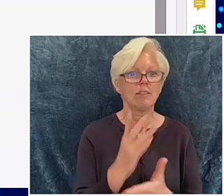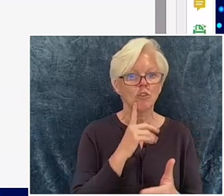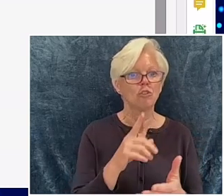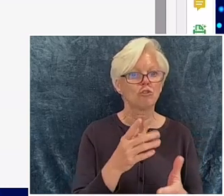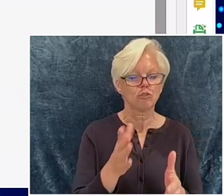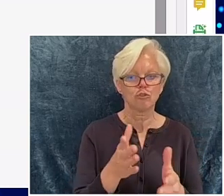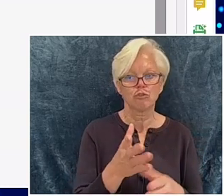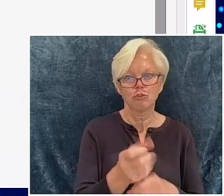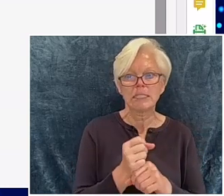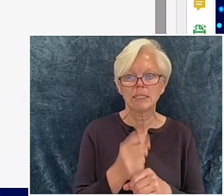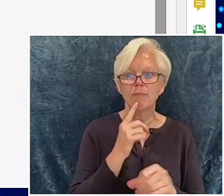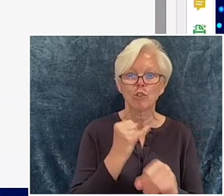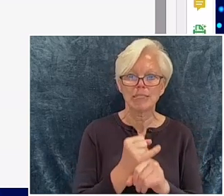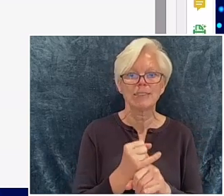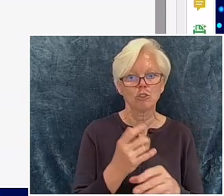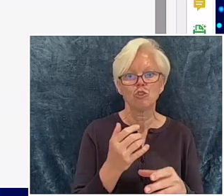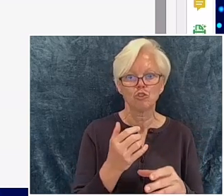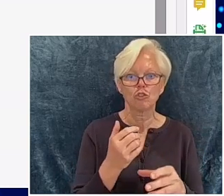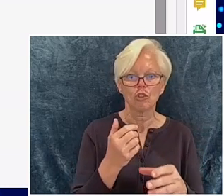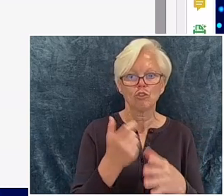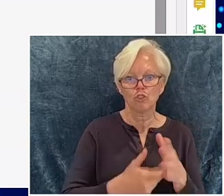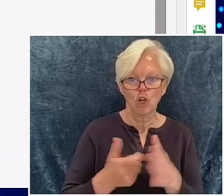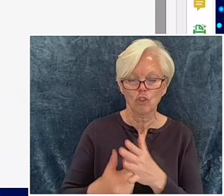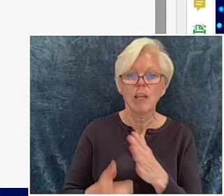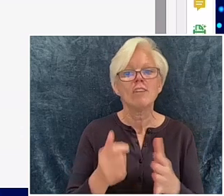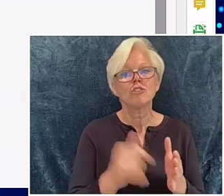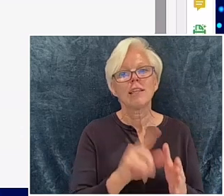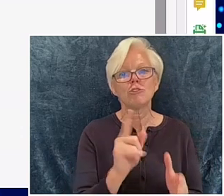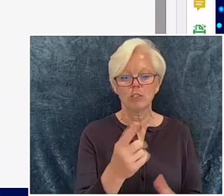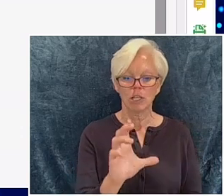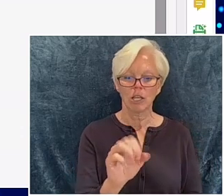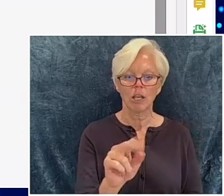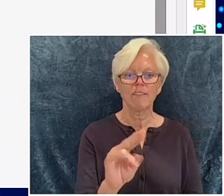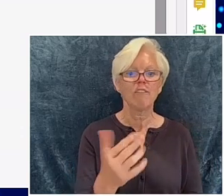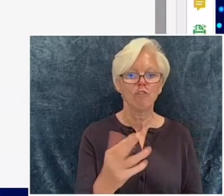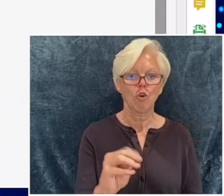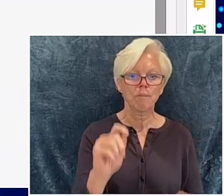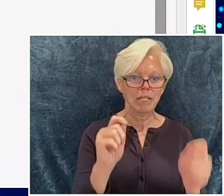So this is just a conforming change. We will be discussing overpayments when we